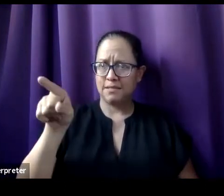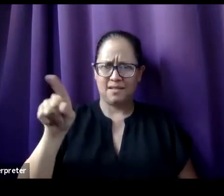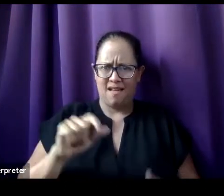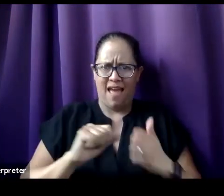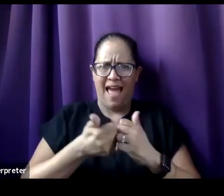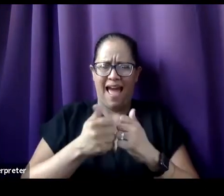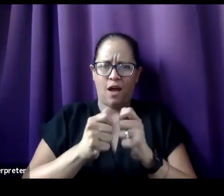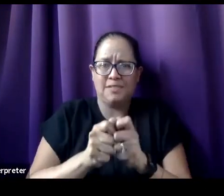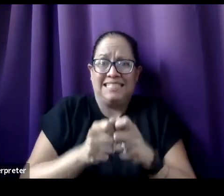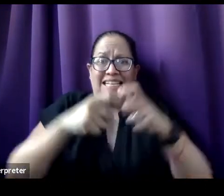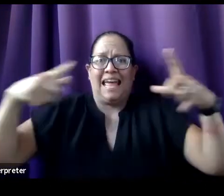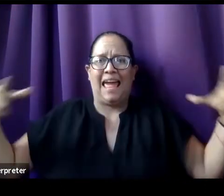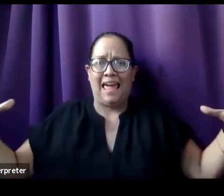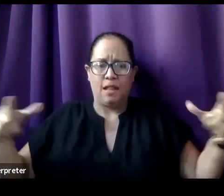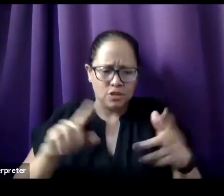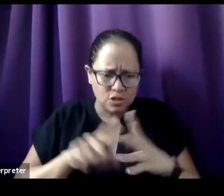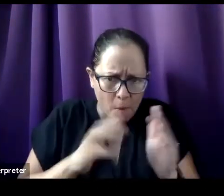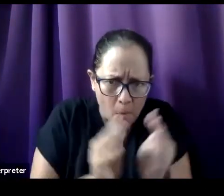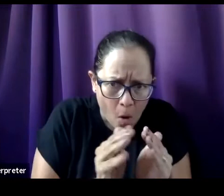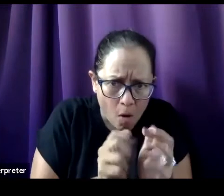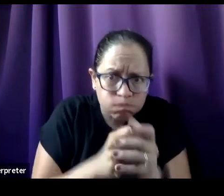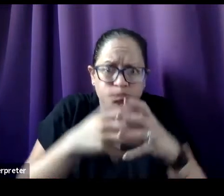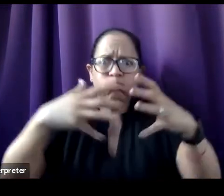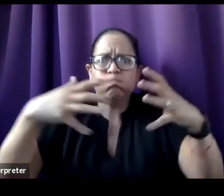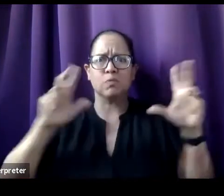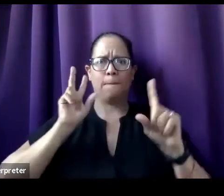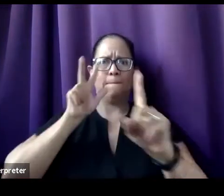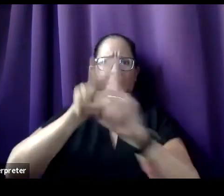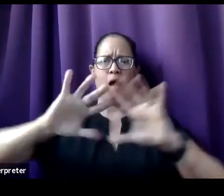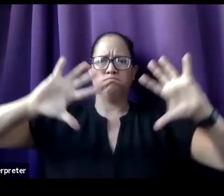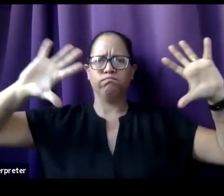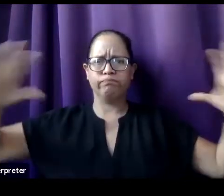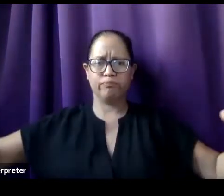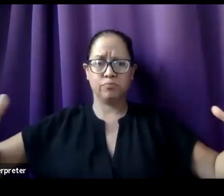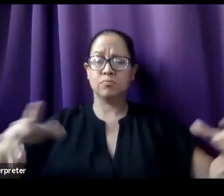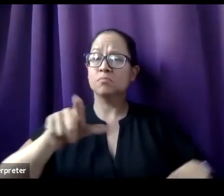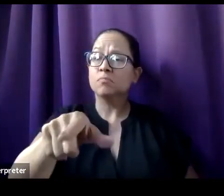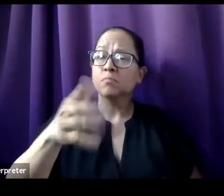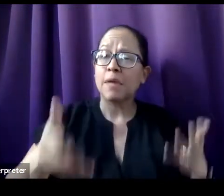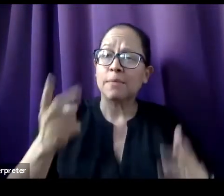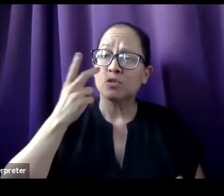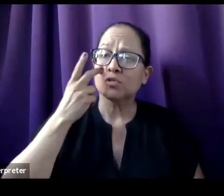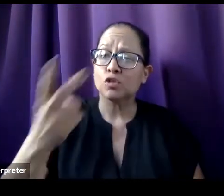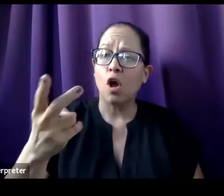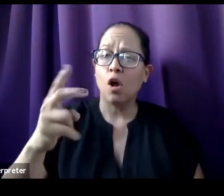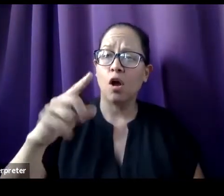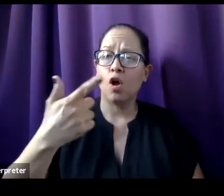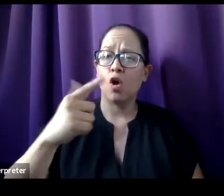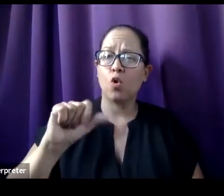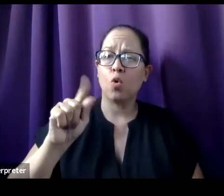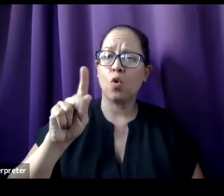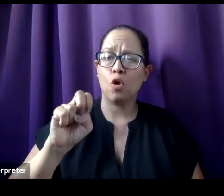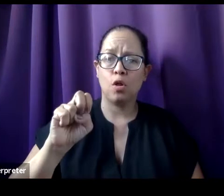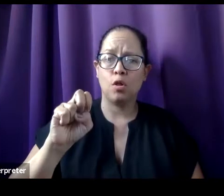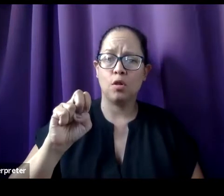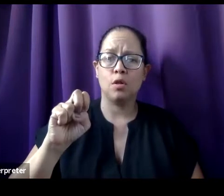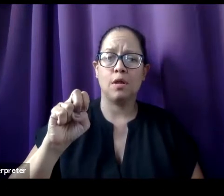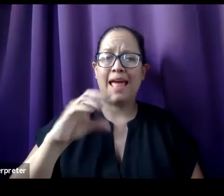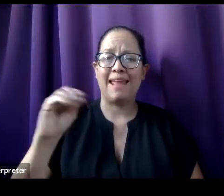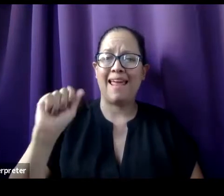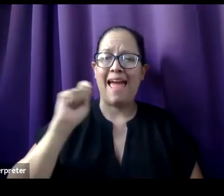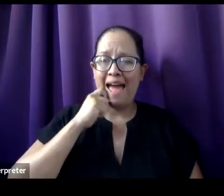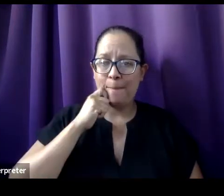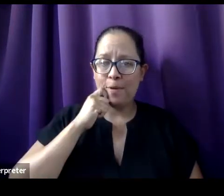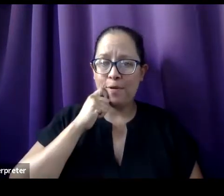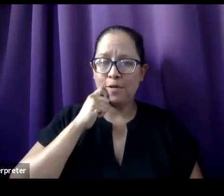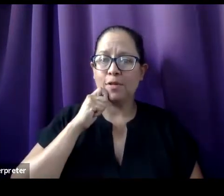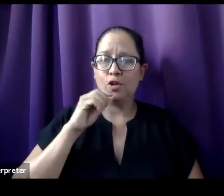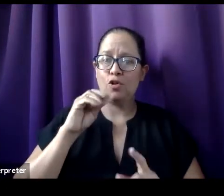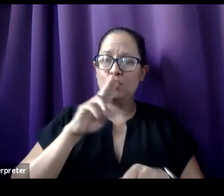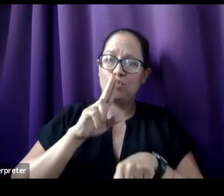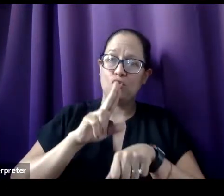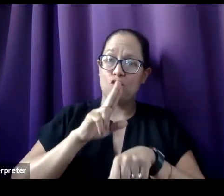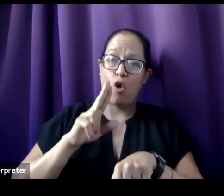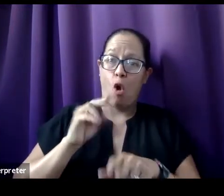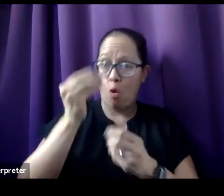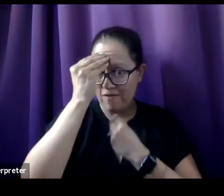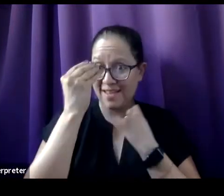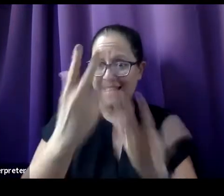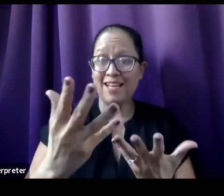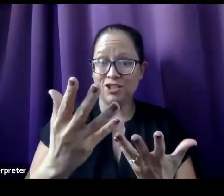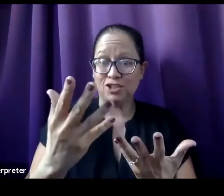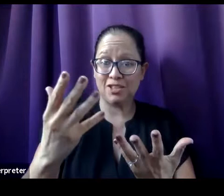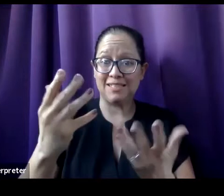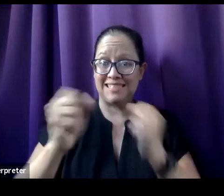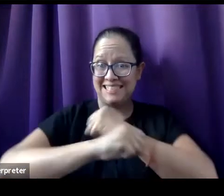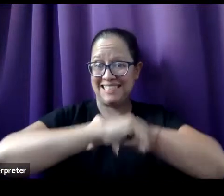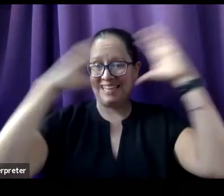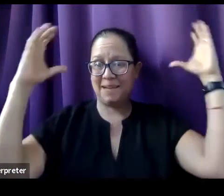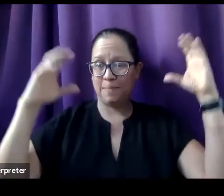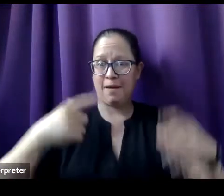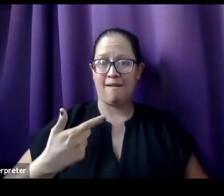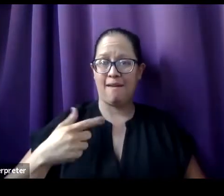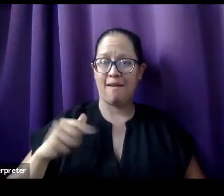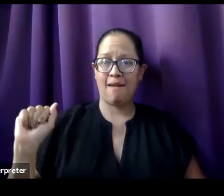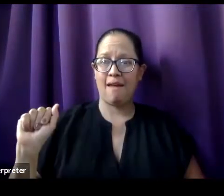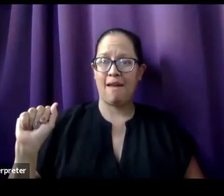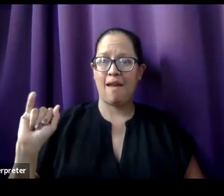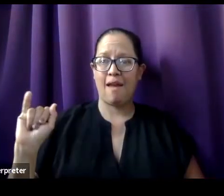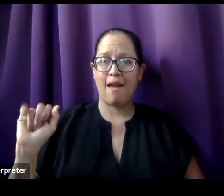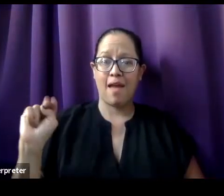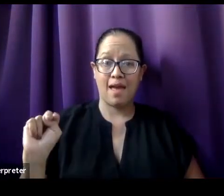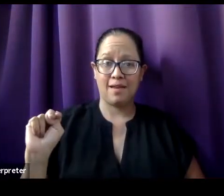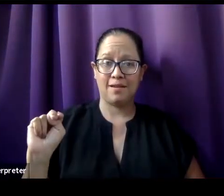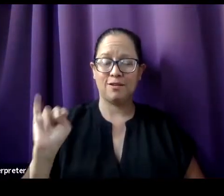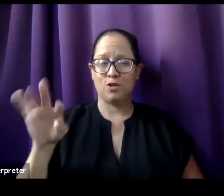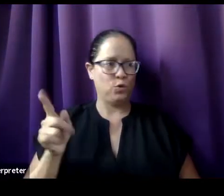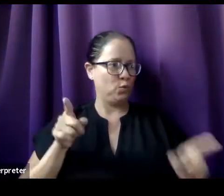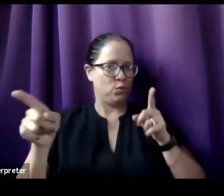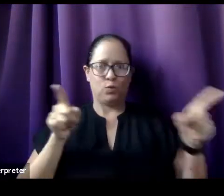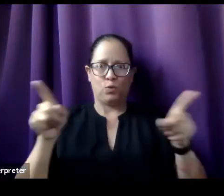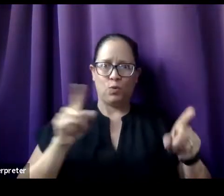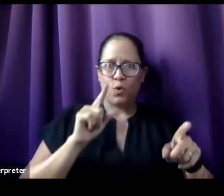You might be familiar with the story of the Google and Apple exposure notification schema gain that it was heralded as an unprecedented cooperation and relationship between two rivals coming together for society.